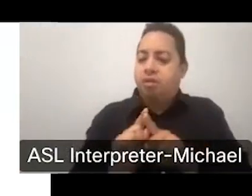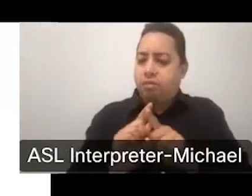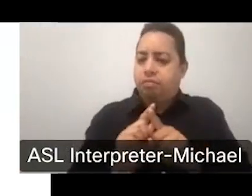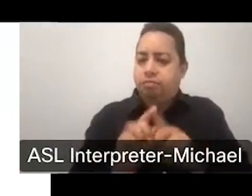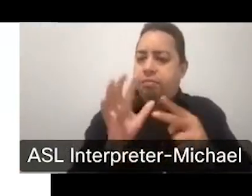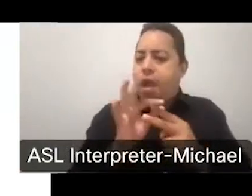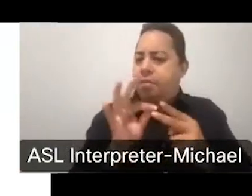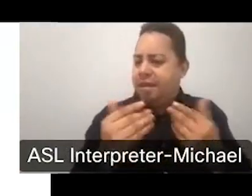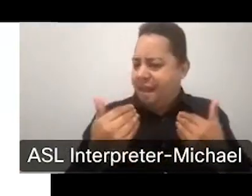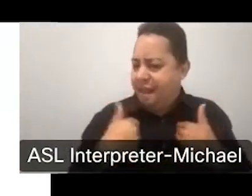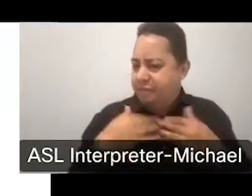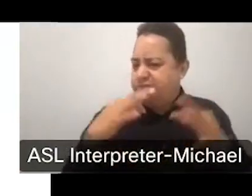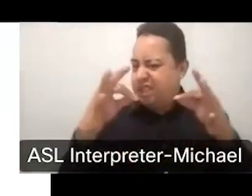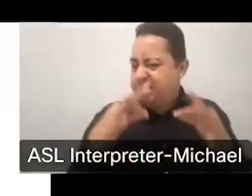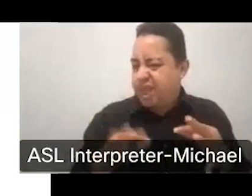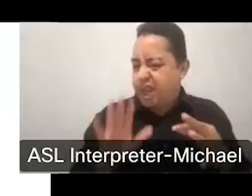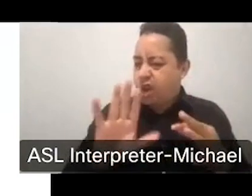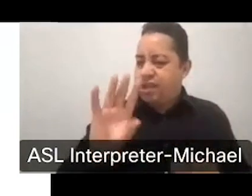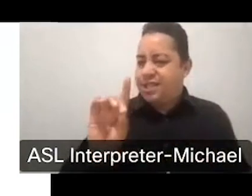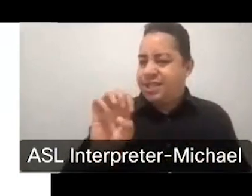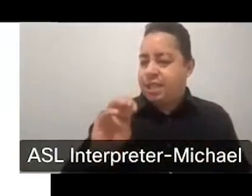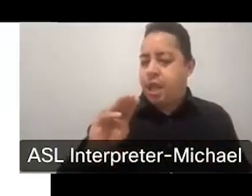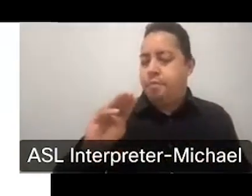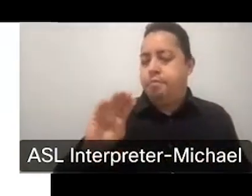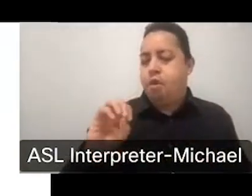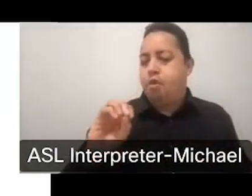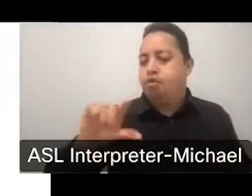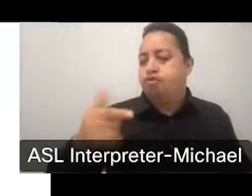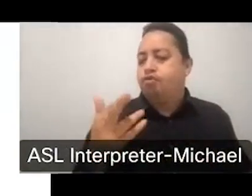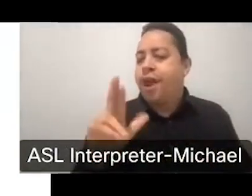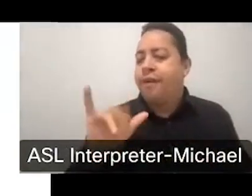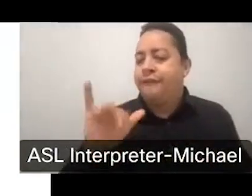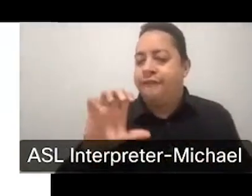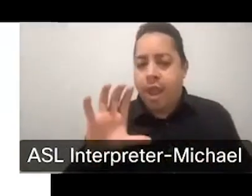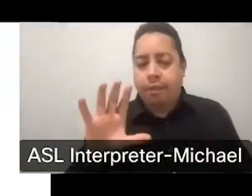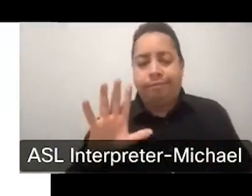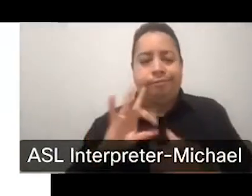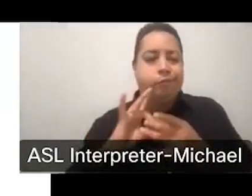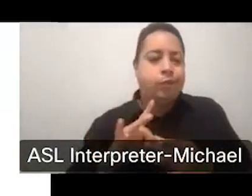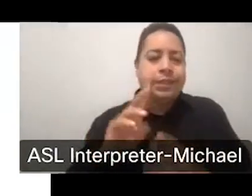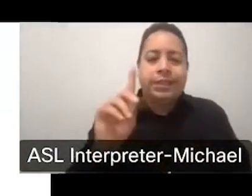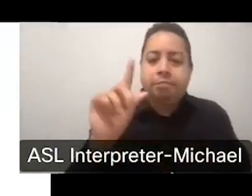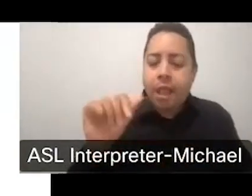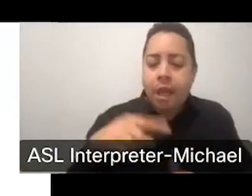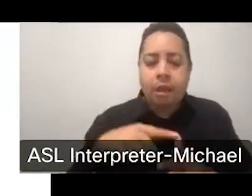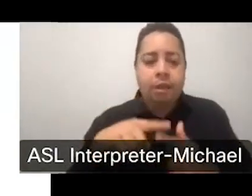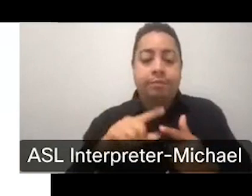Specific questions address what sort of disabilities you have, your age, your gender identity,